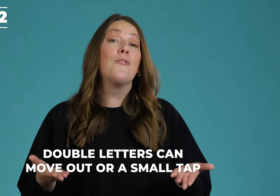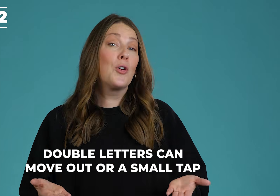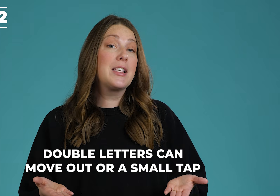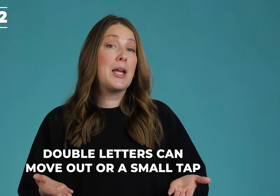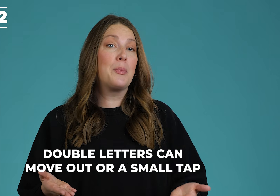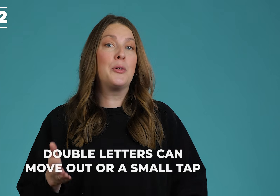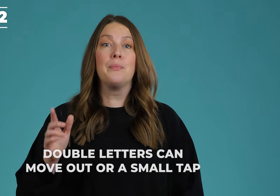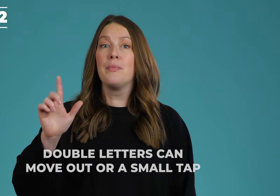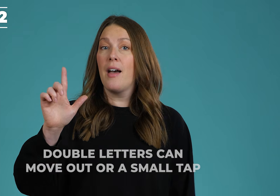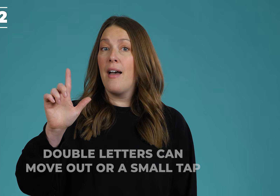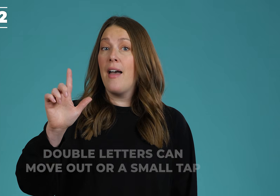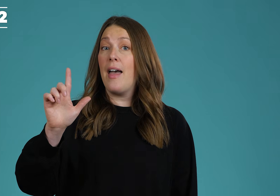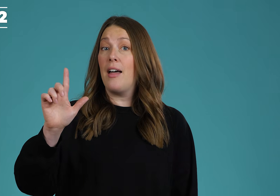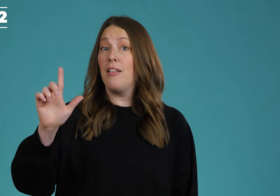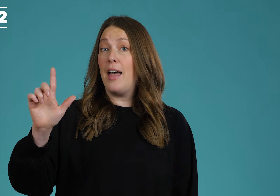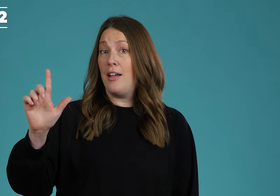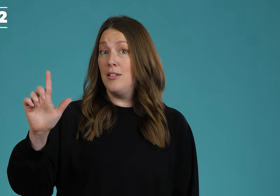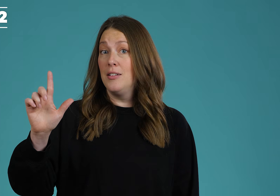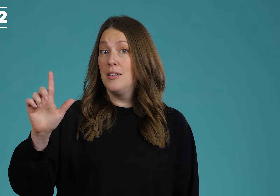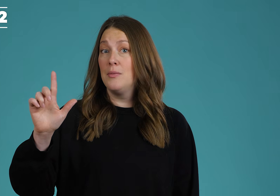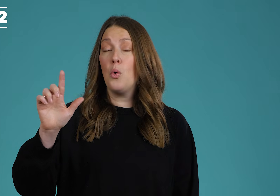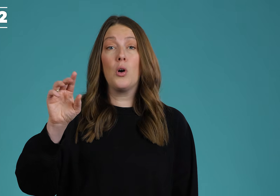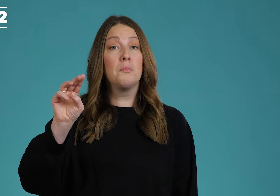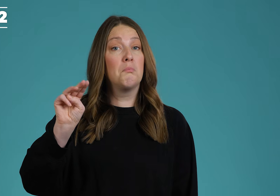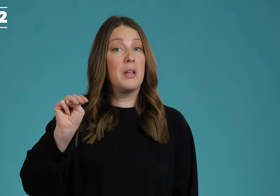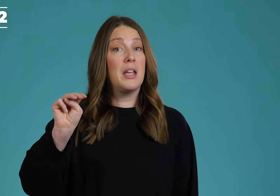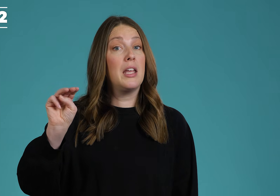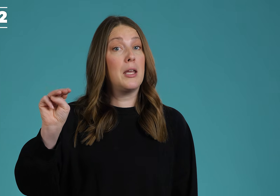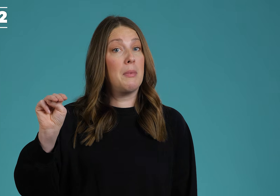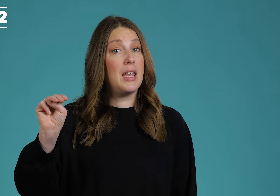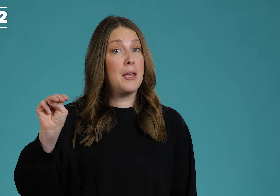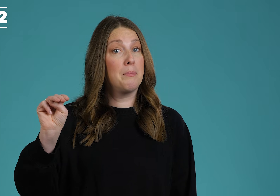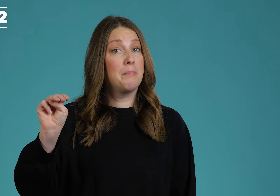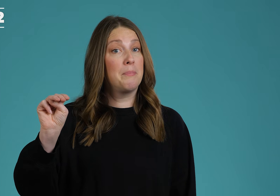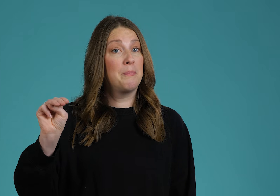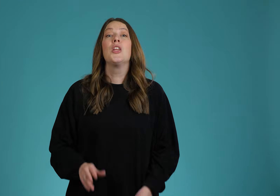For example. LL or m m.